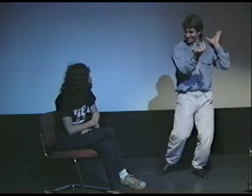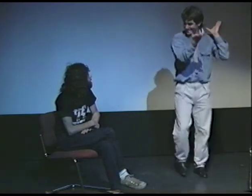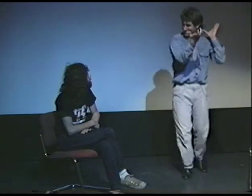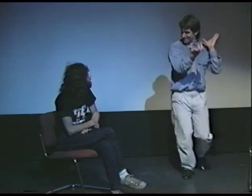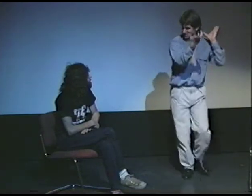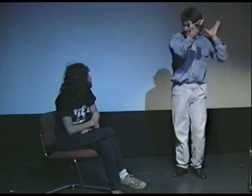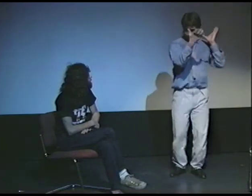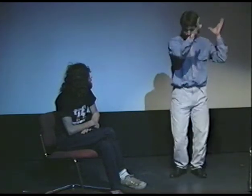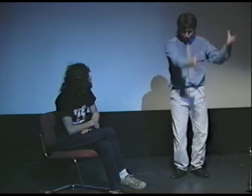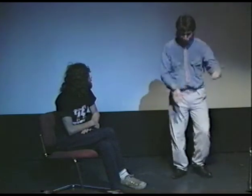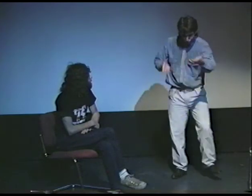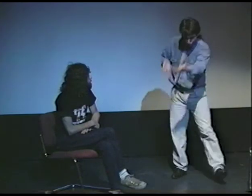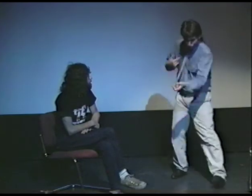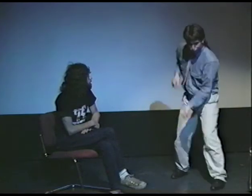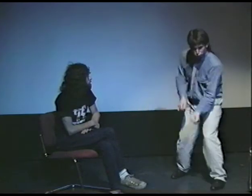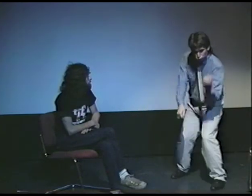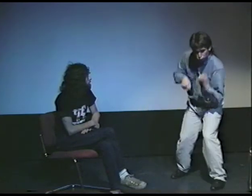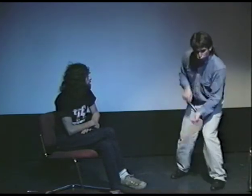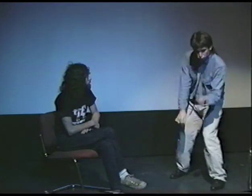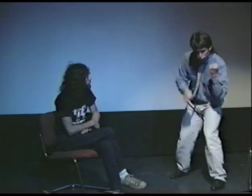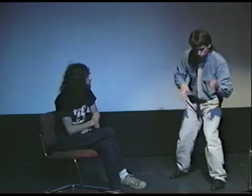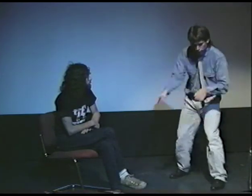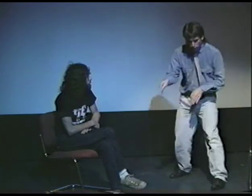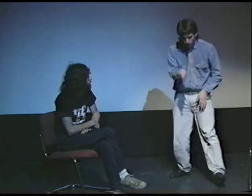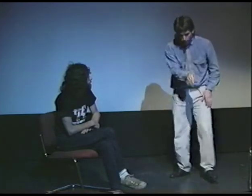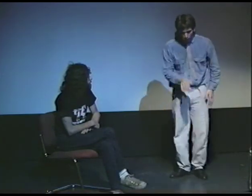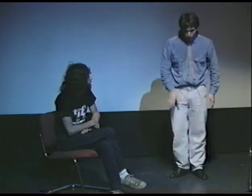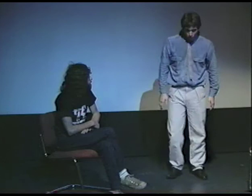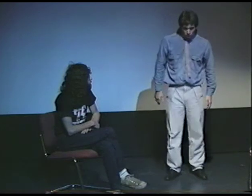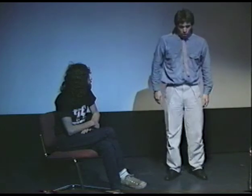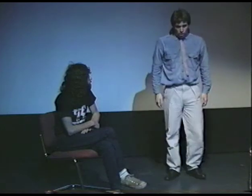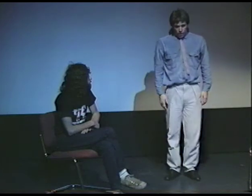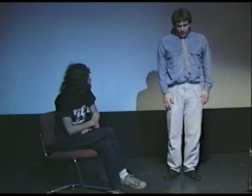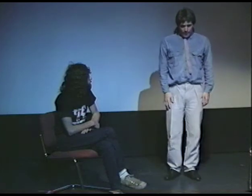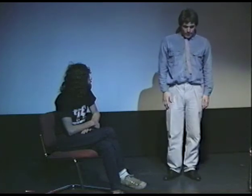And I'm pallbearer? And then there's the gravediggers?